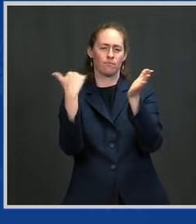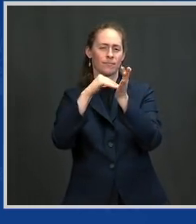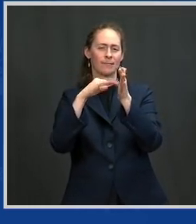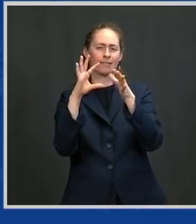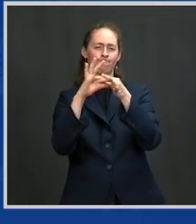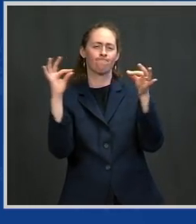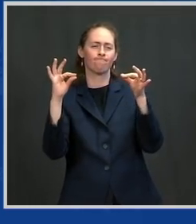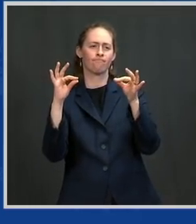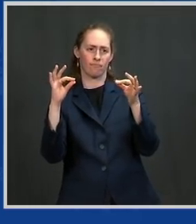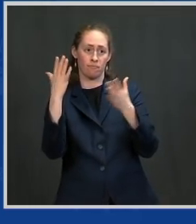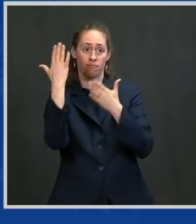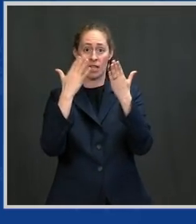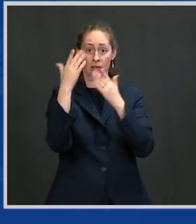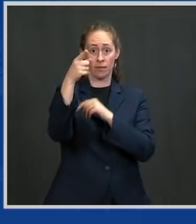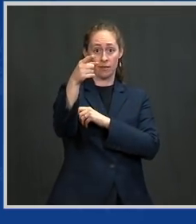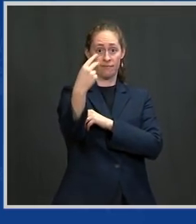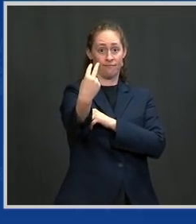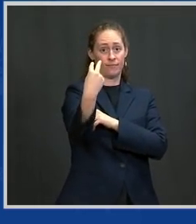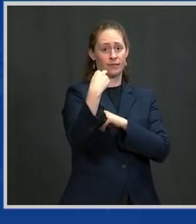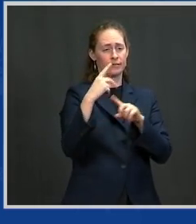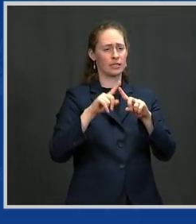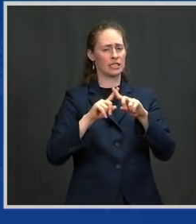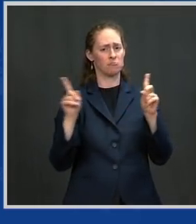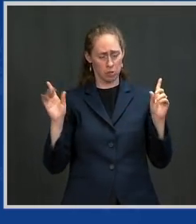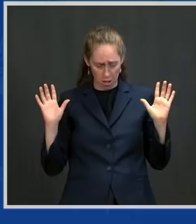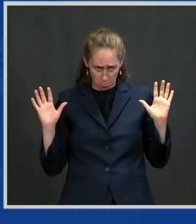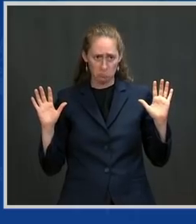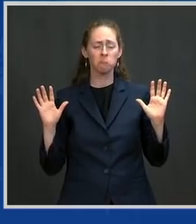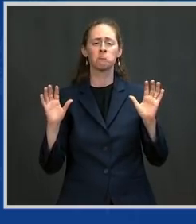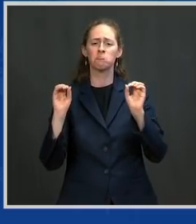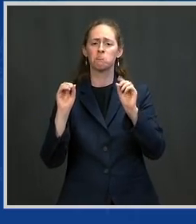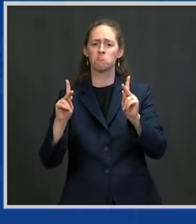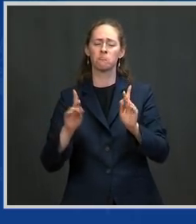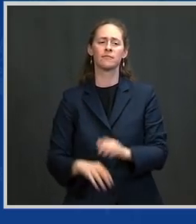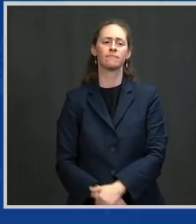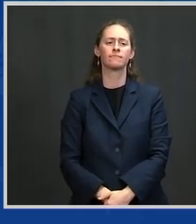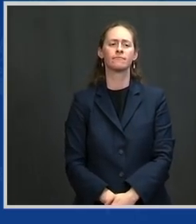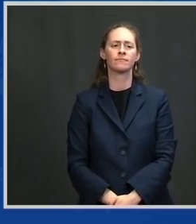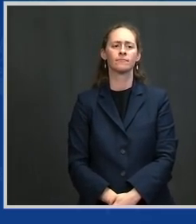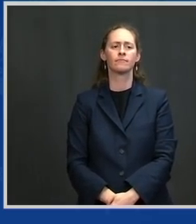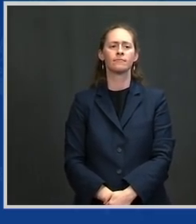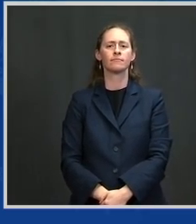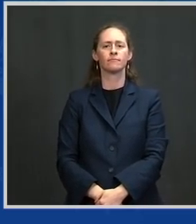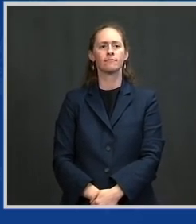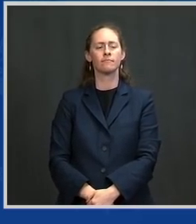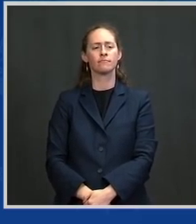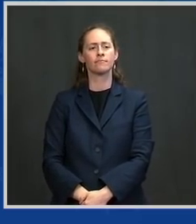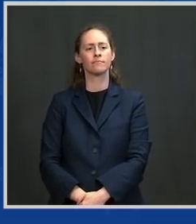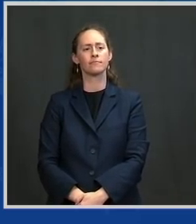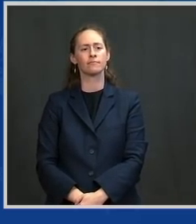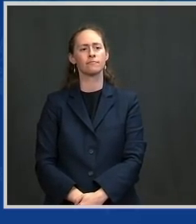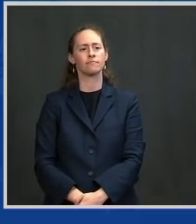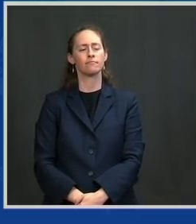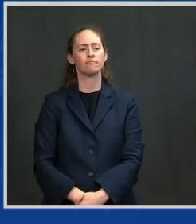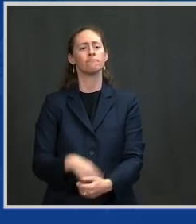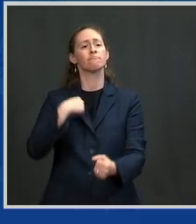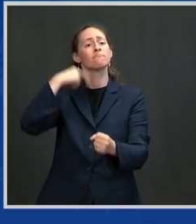but I think an awful lot of people thought that my showing up at the G7 would not produce